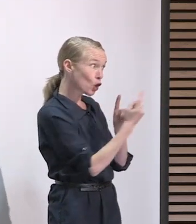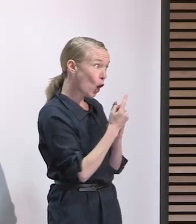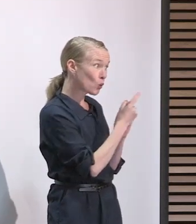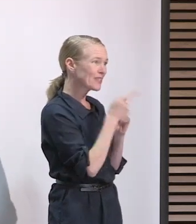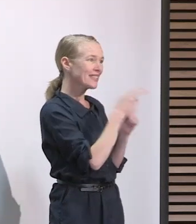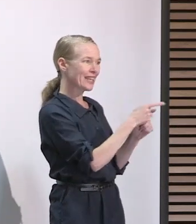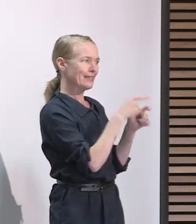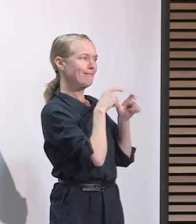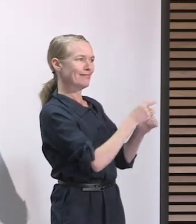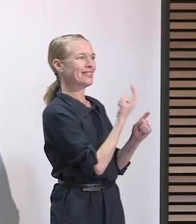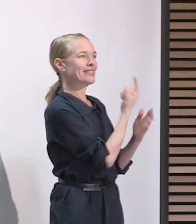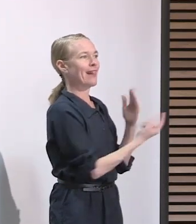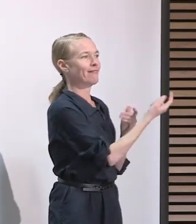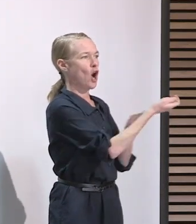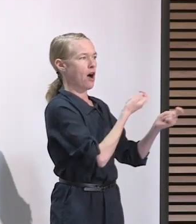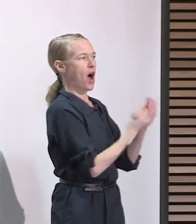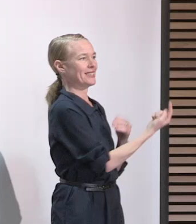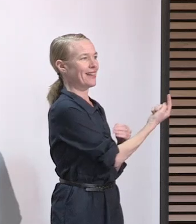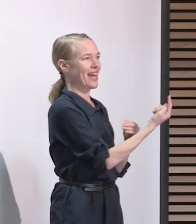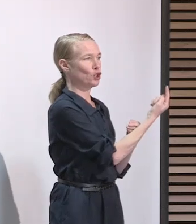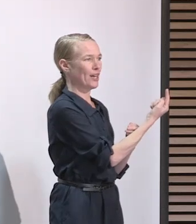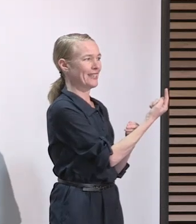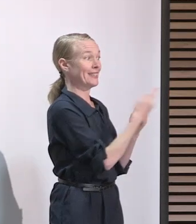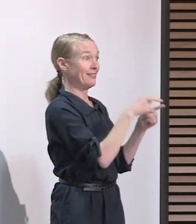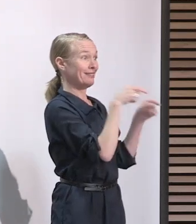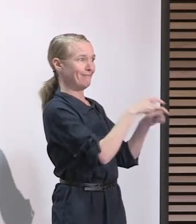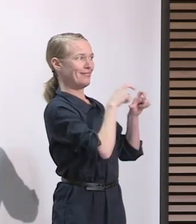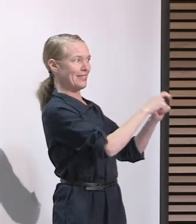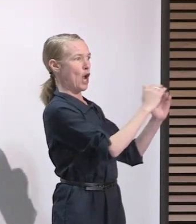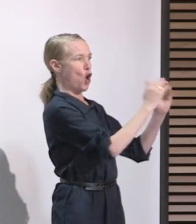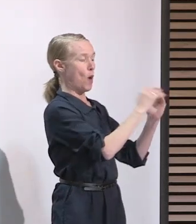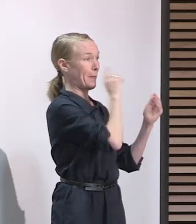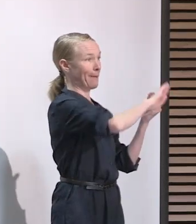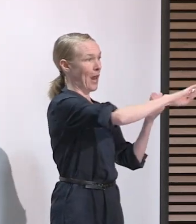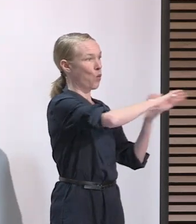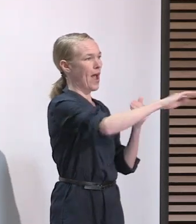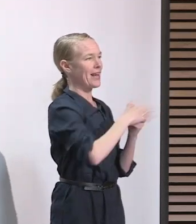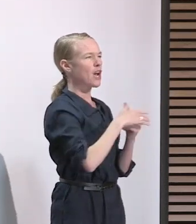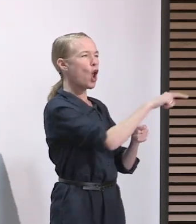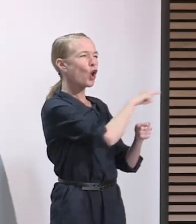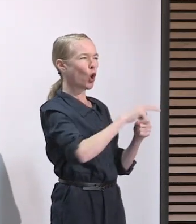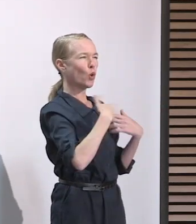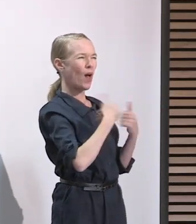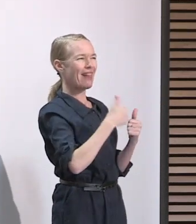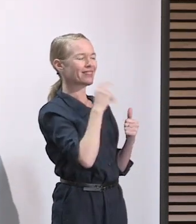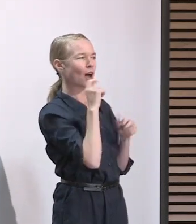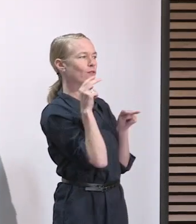facility and their whanau and close contacts are in self-isolation with local